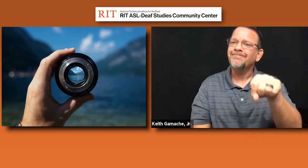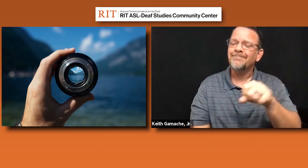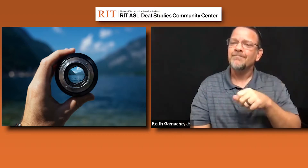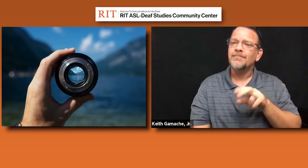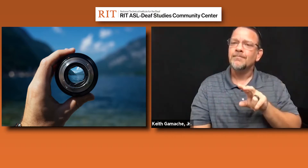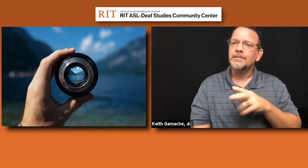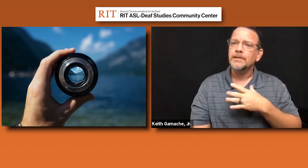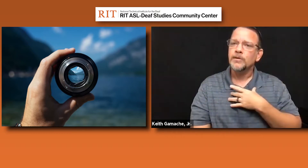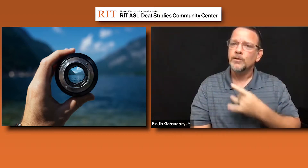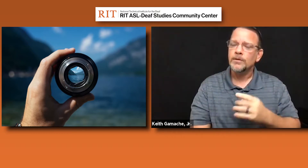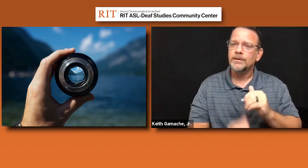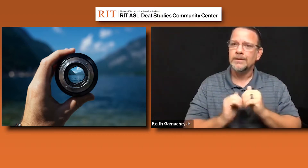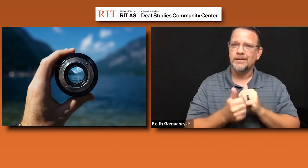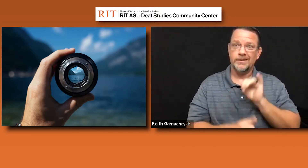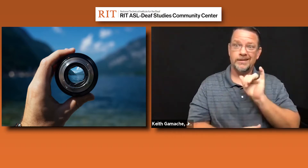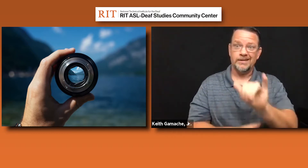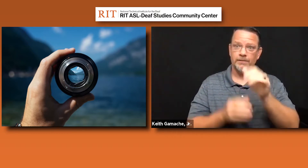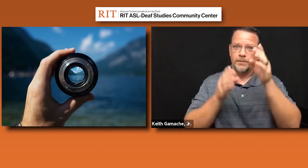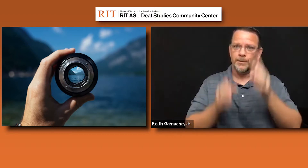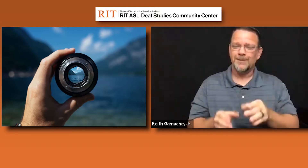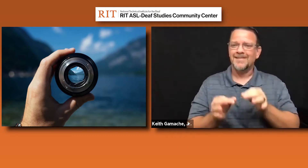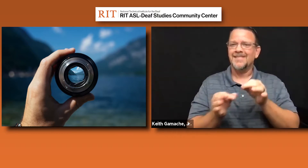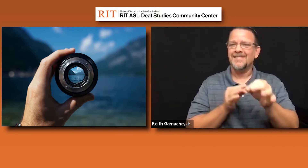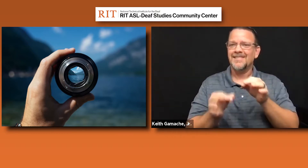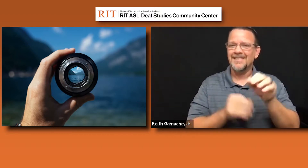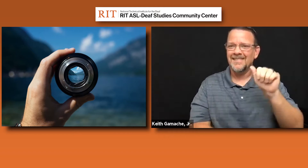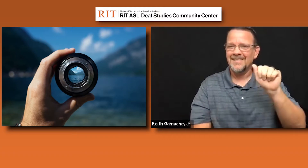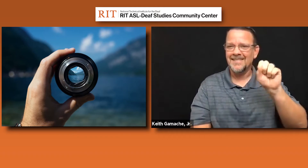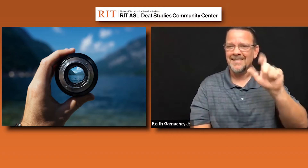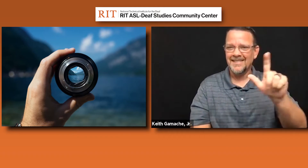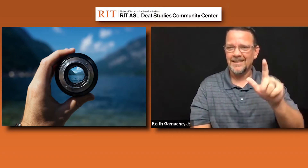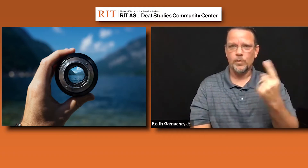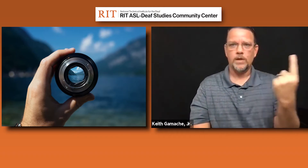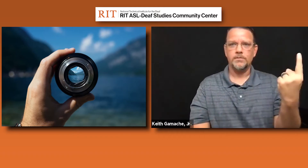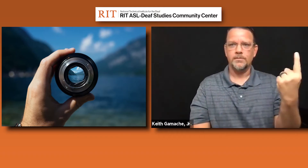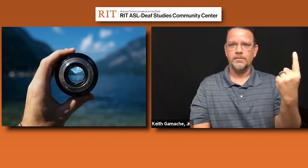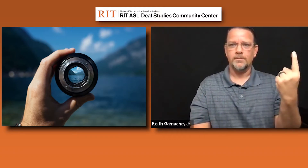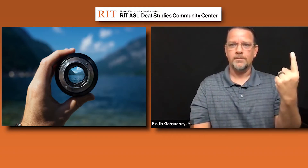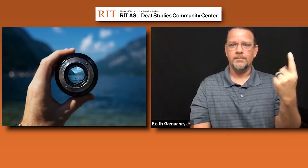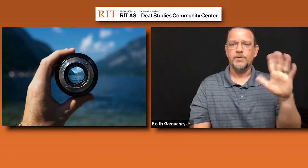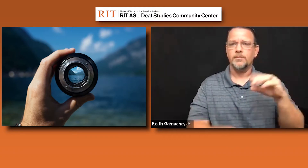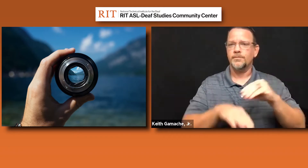and then said that was not ASL, which begs the question, what is ASL?